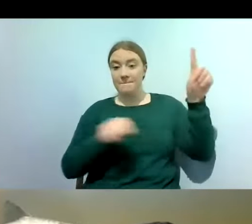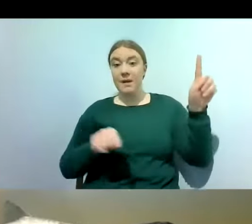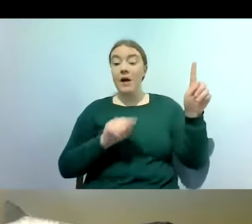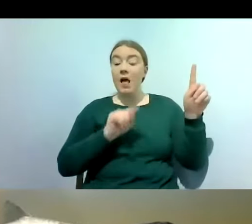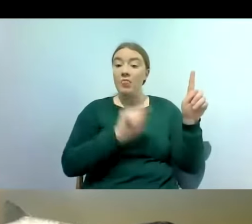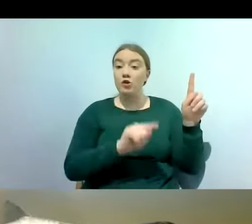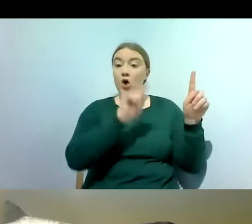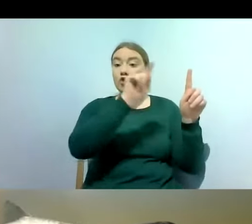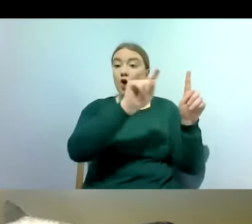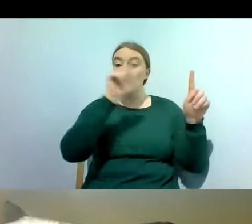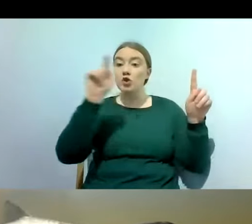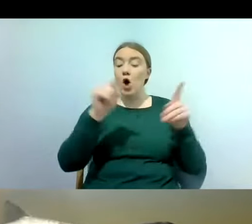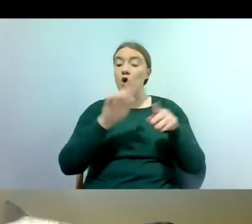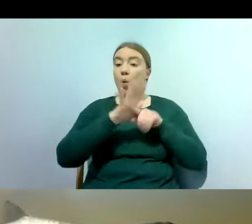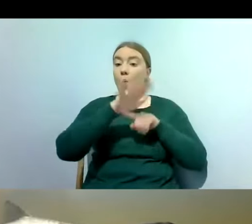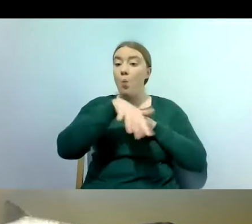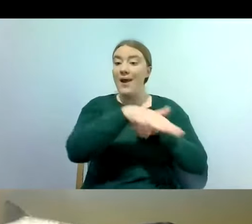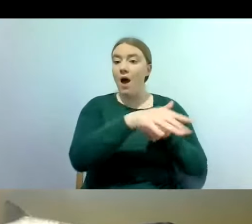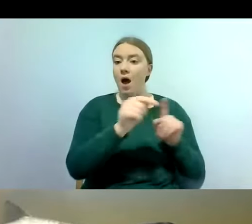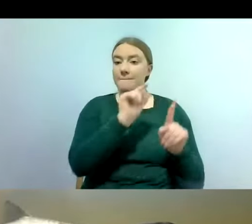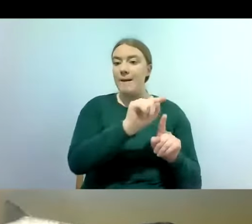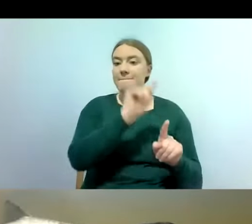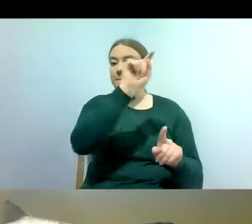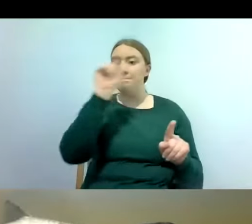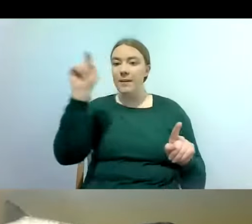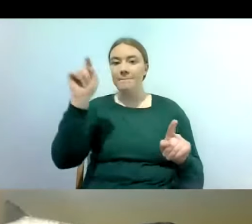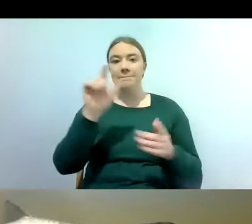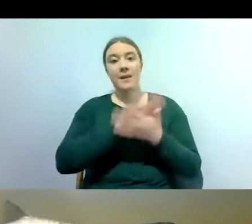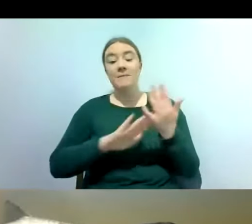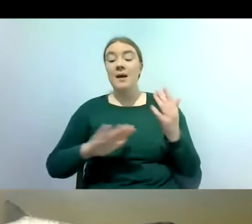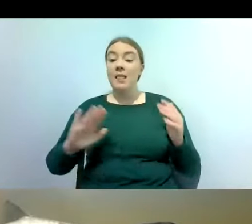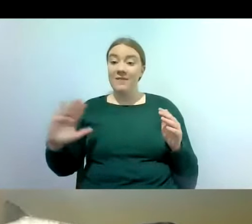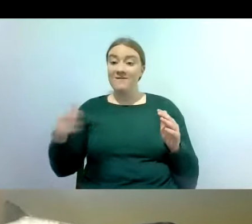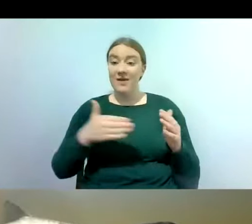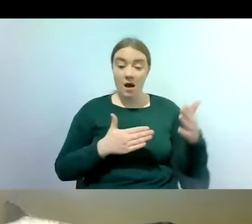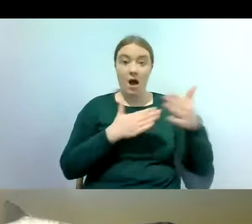and you can see that this individual it makes them when it reaches this weir it makes some small